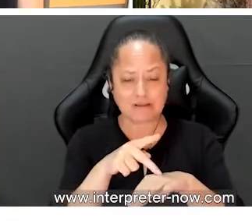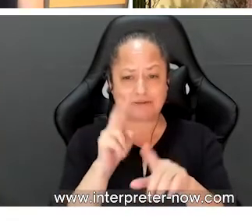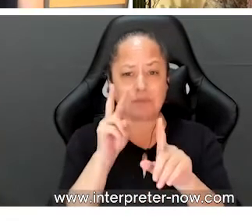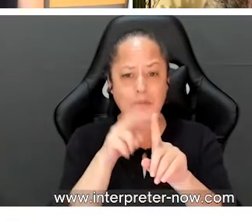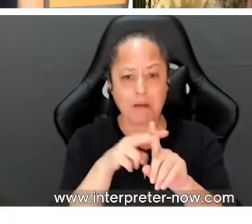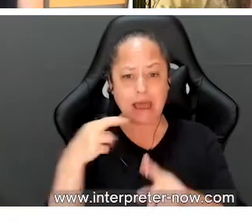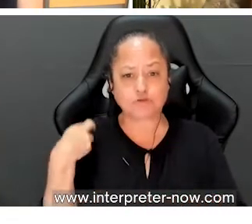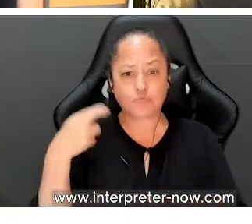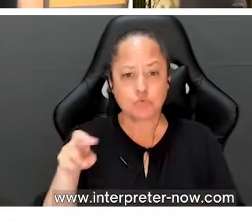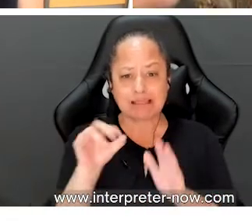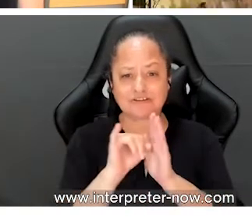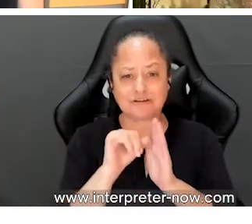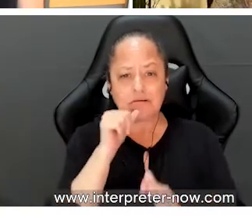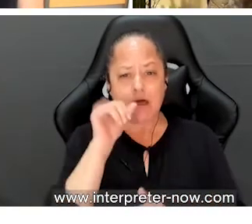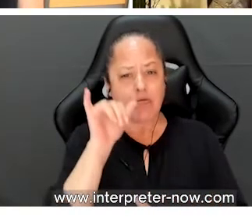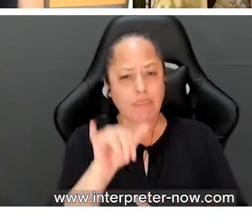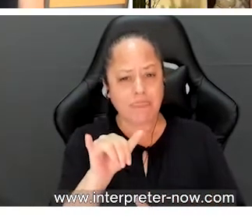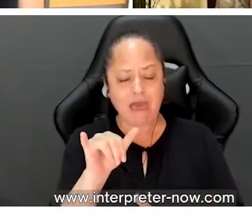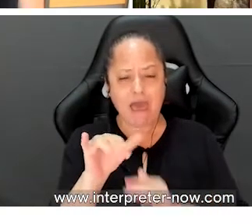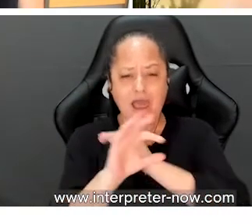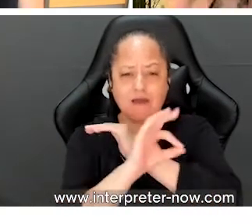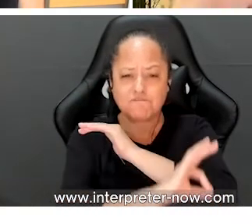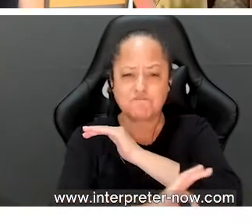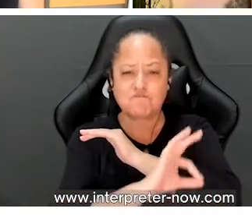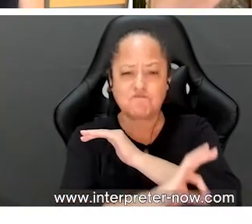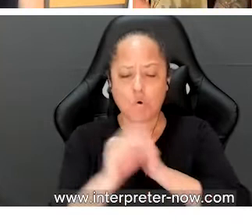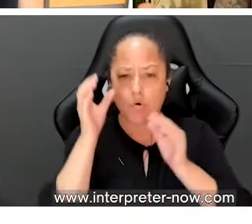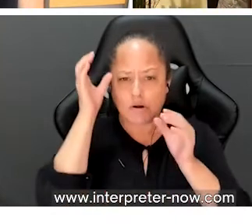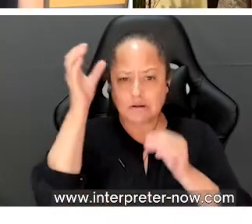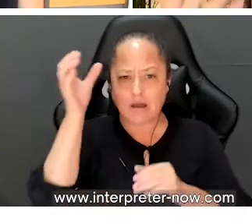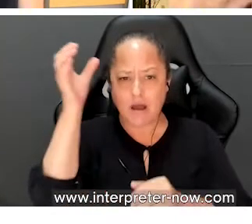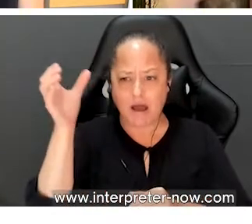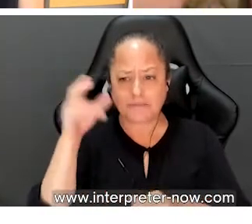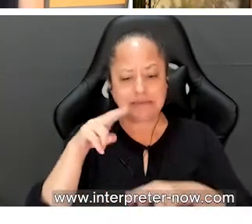It really isn't that foreign of a concept if you sit with the discomfort and push past